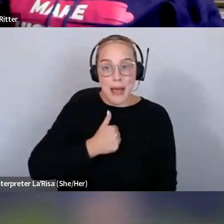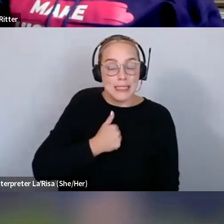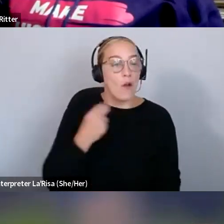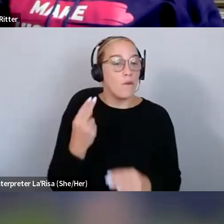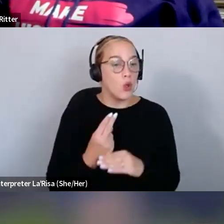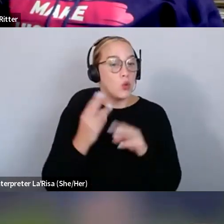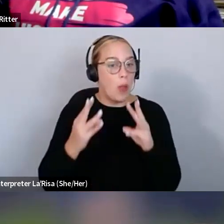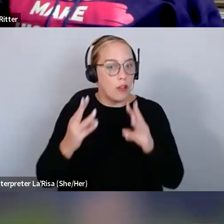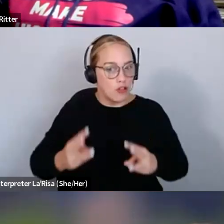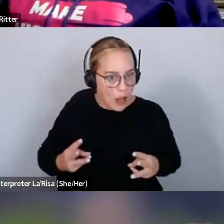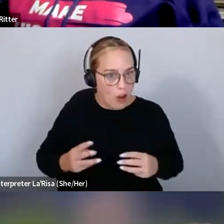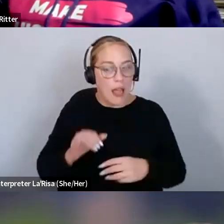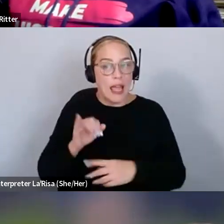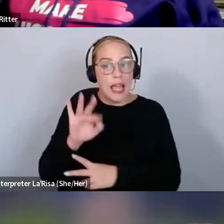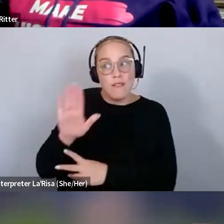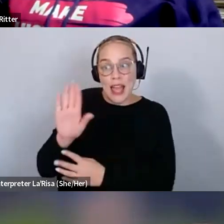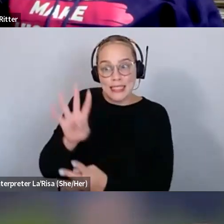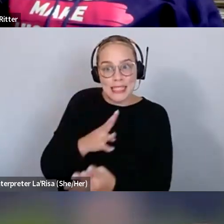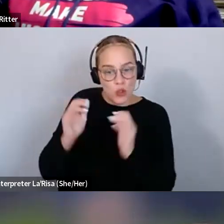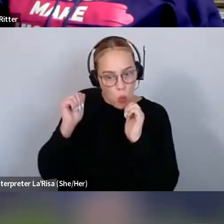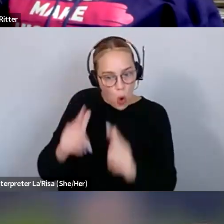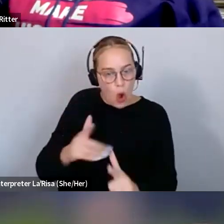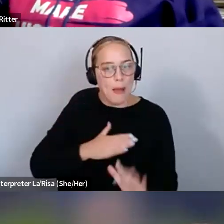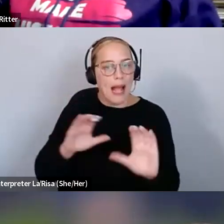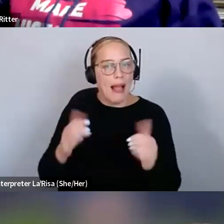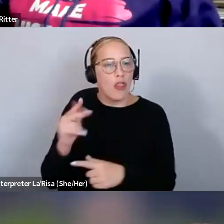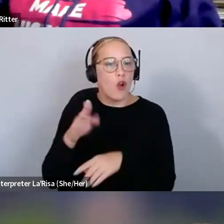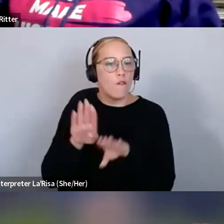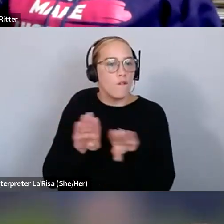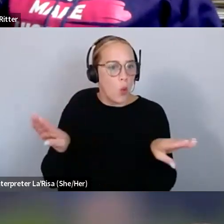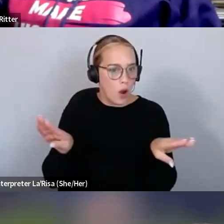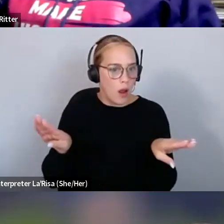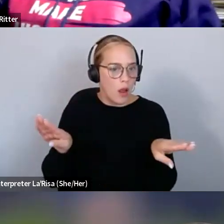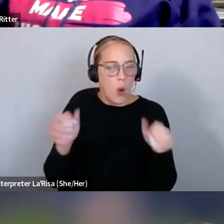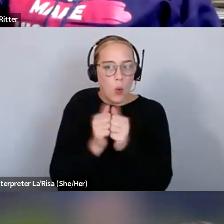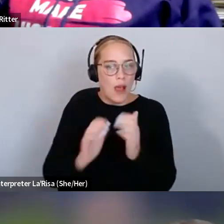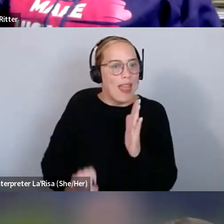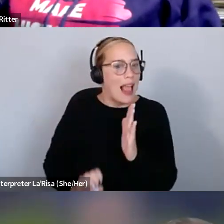person's disability or the connection to the disability, you can ask for a medical recommendation. I am a wheelchair user. If they scheduled all of